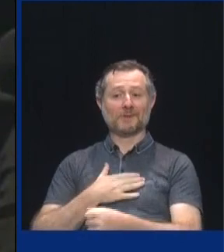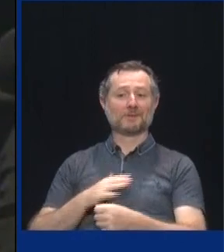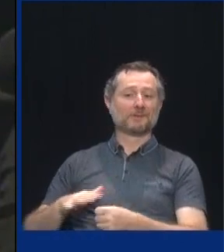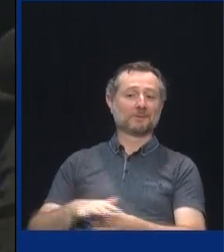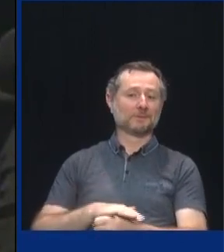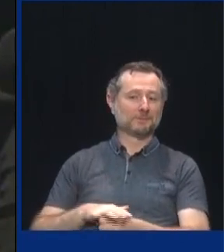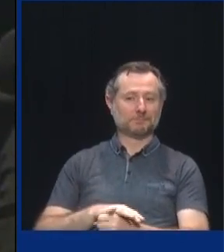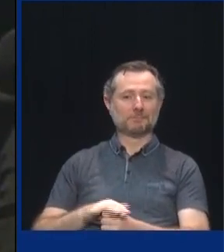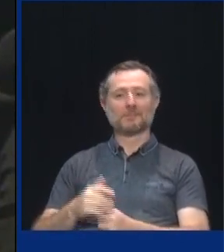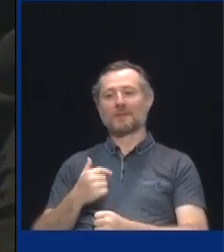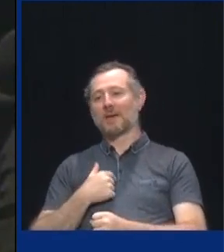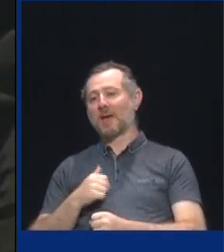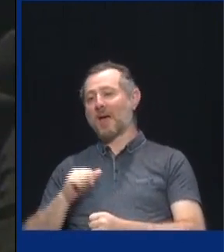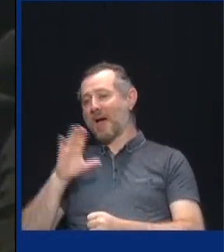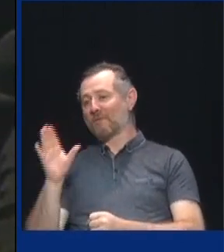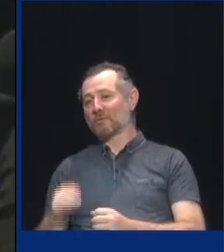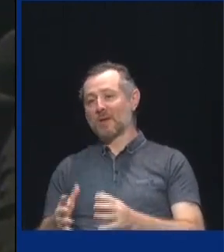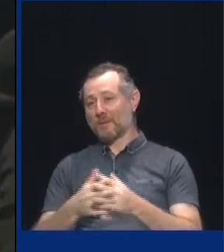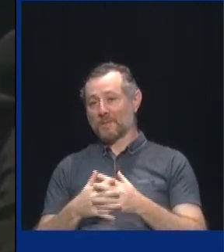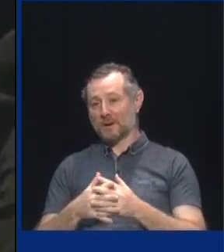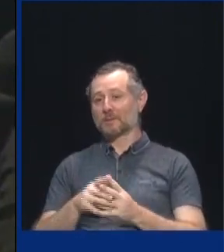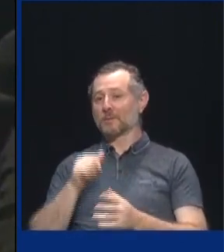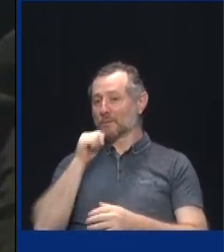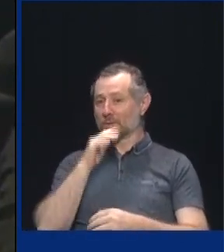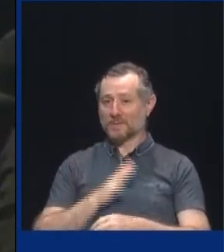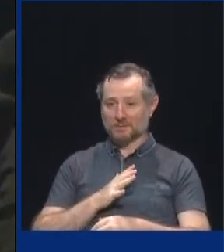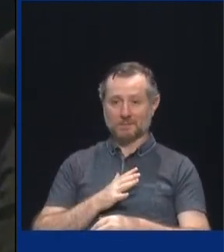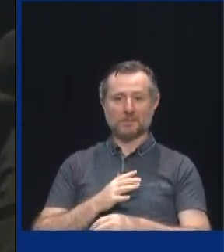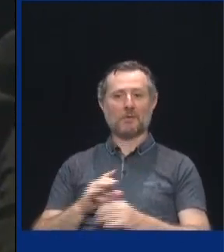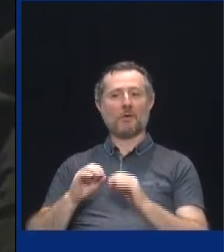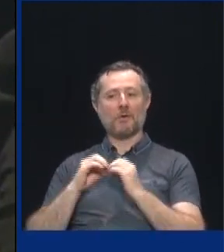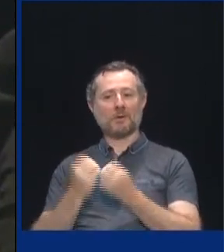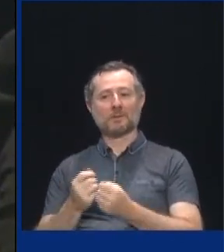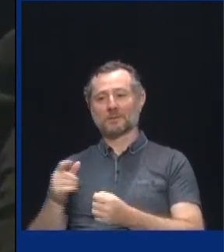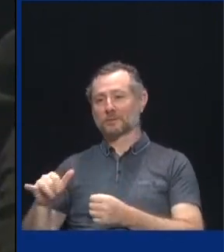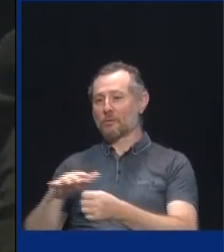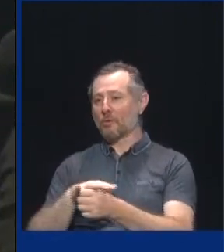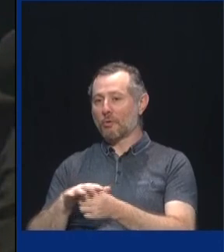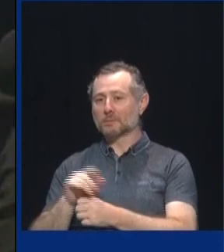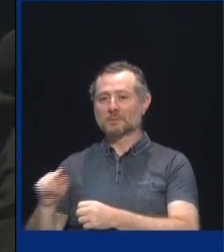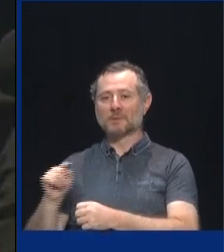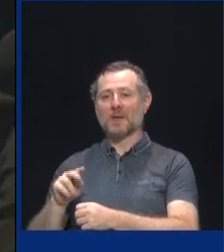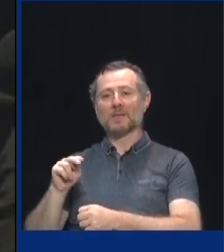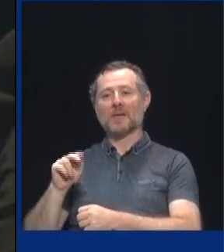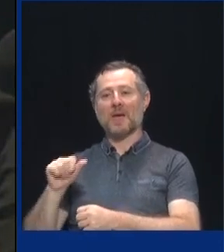THESE COMMUNITIES, ORGANIZATIONS IN MY NECK OF THE WOODS, IN MY COMMUNITY AS AN AFRICAN-AMERICAN